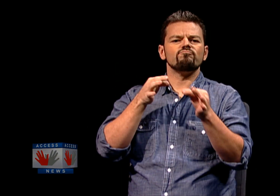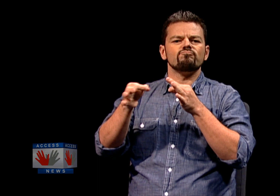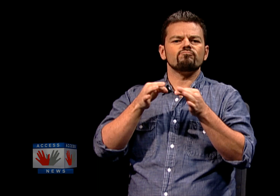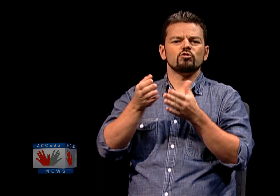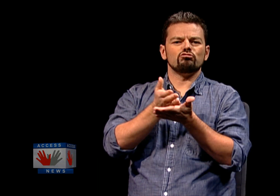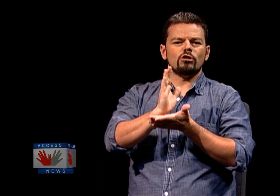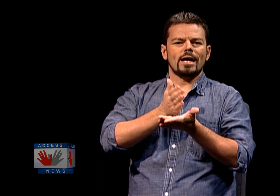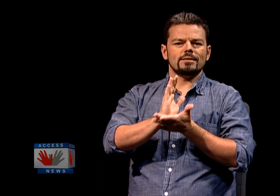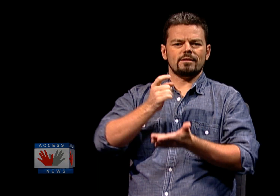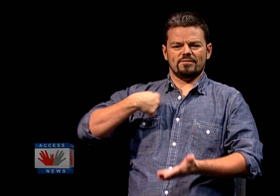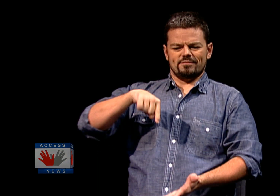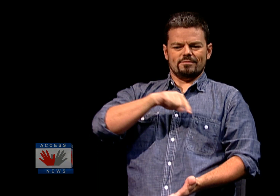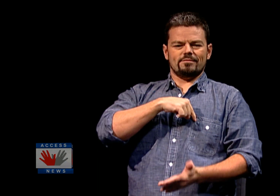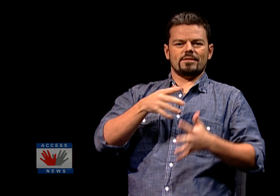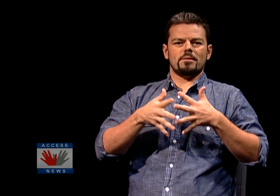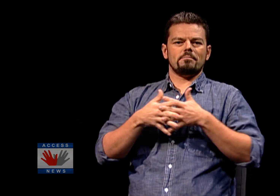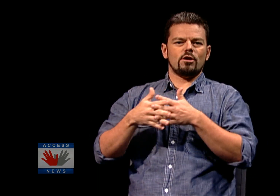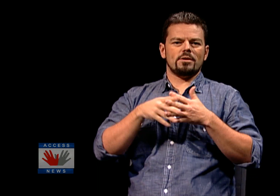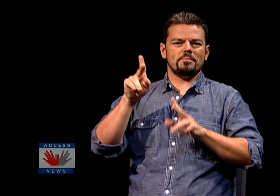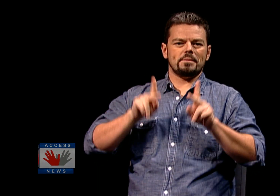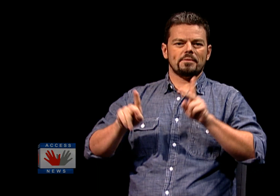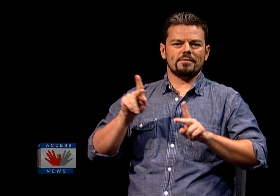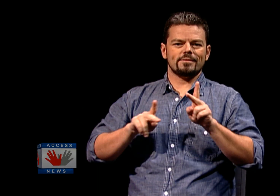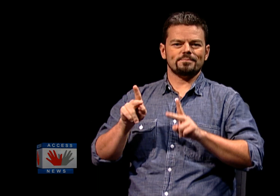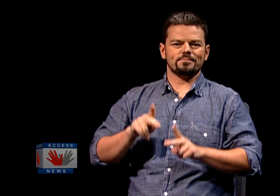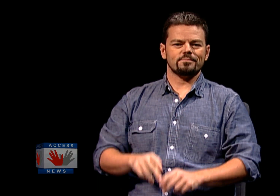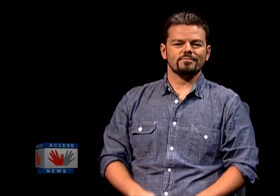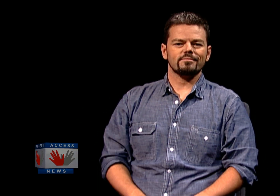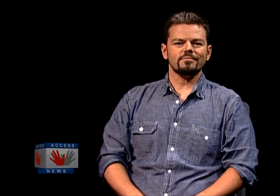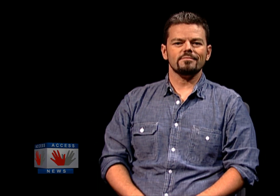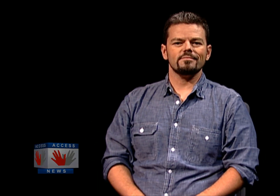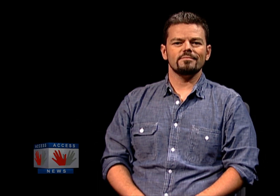STATED THE BASIC RIGHTS OF WE, THE AMERICAN PEOPLE.